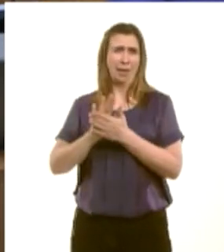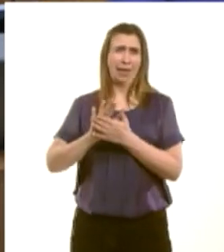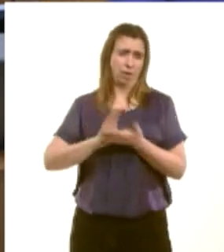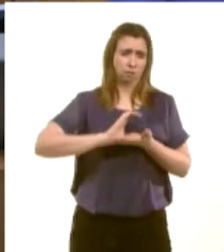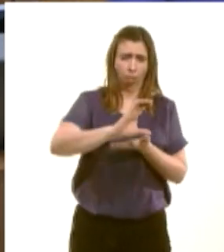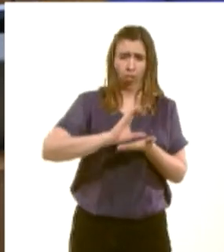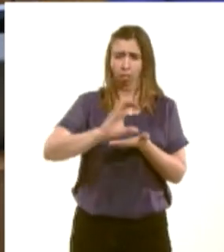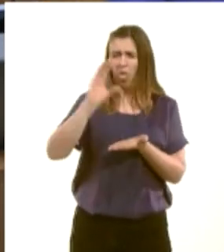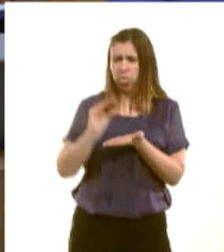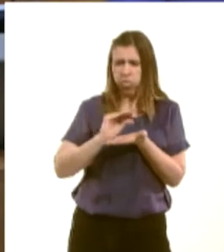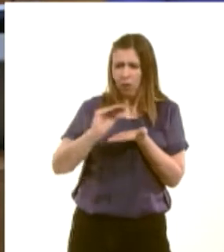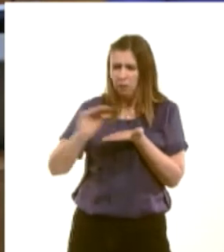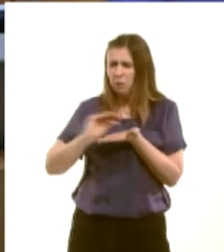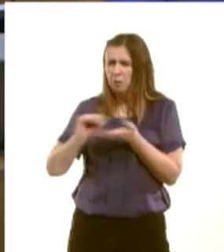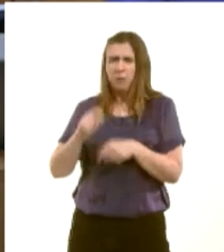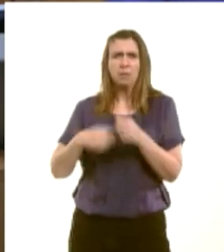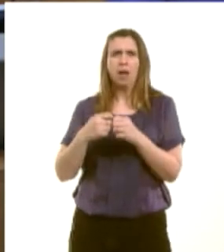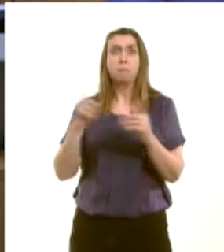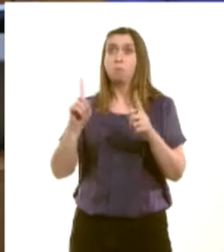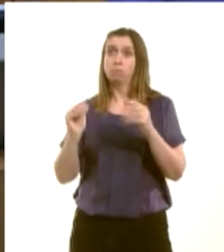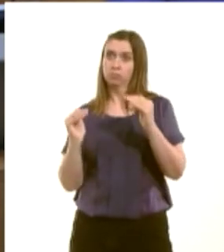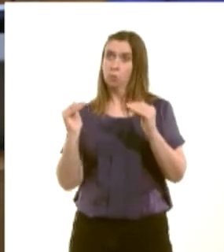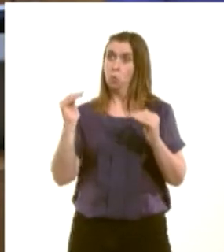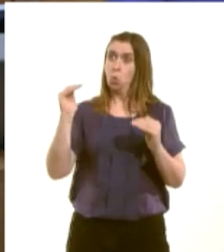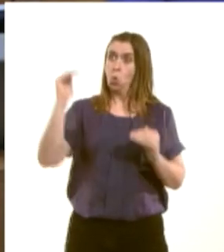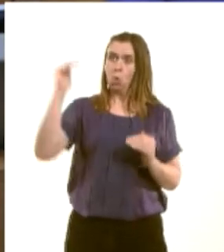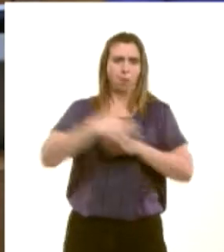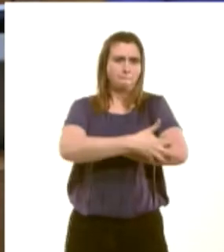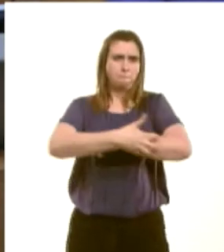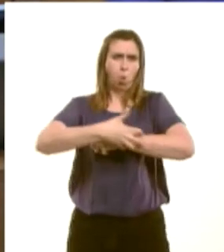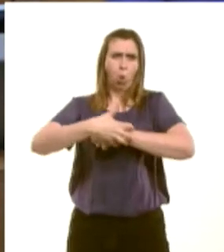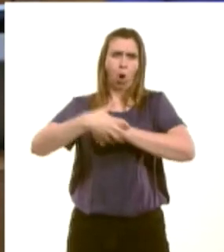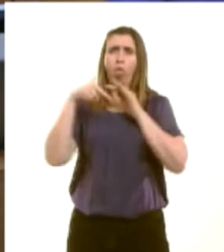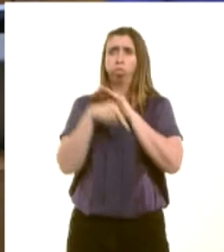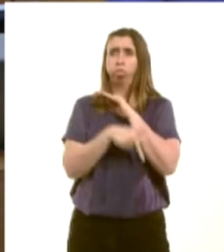want to see a situation where inequality widens. That is what we stand for as a party. I know,